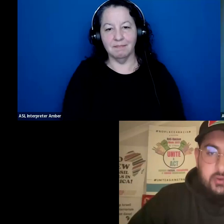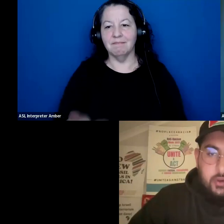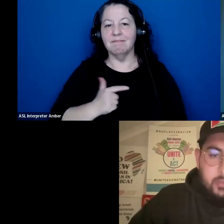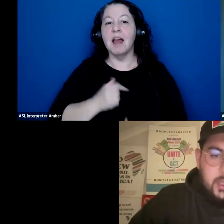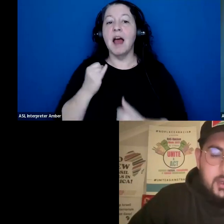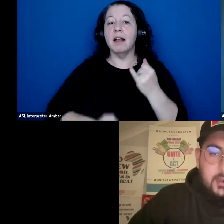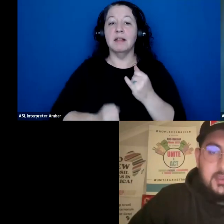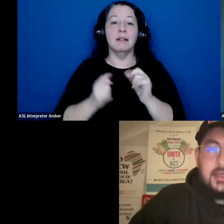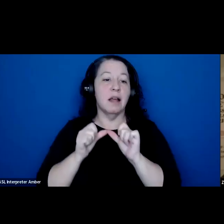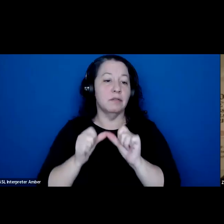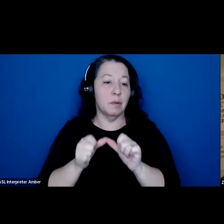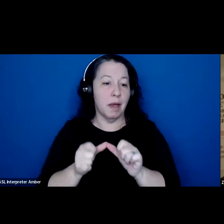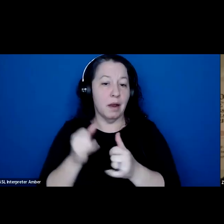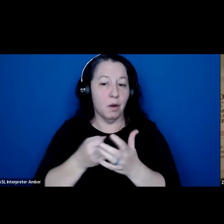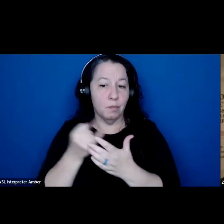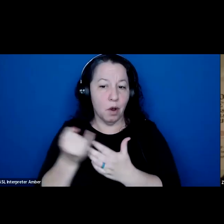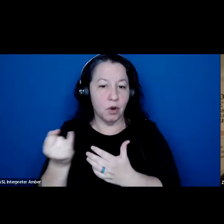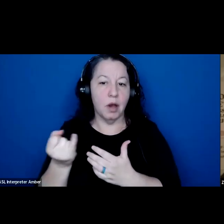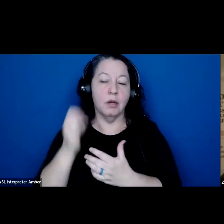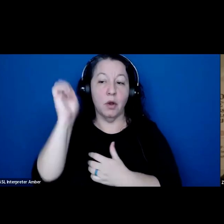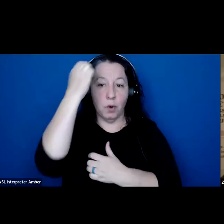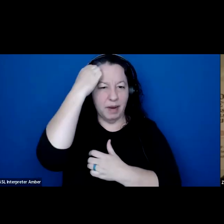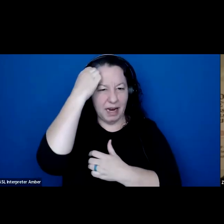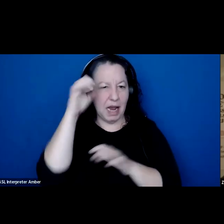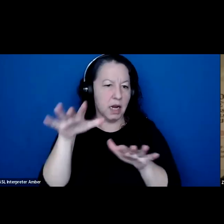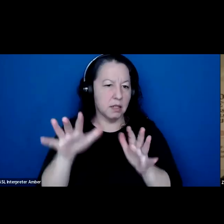of European settler colonialism and as the front on which